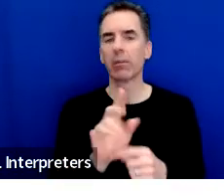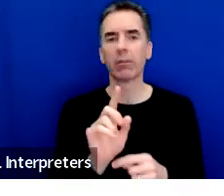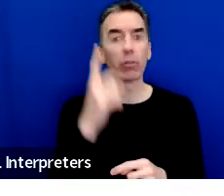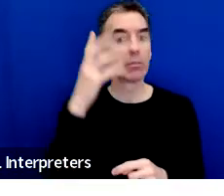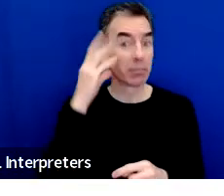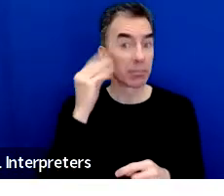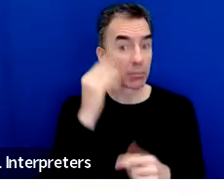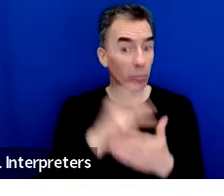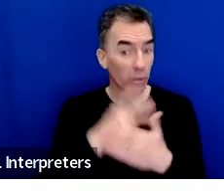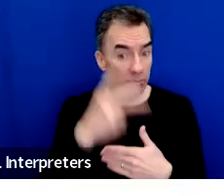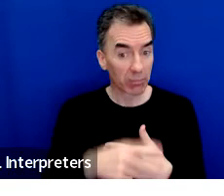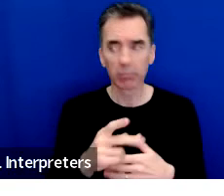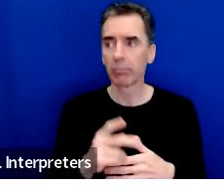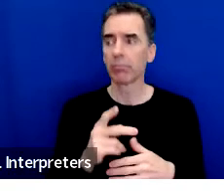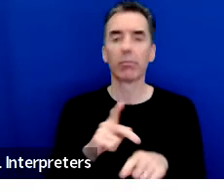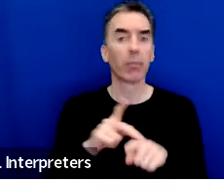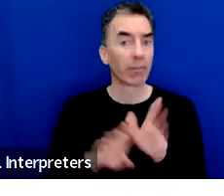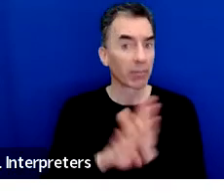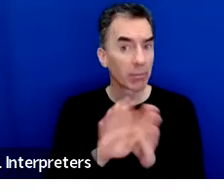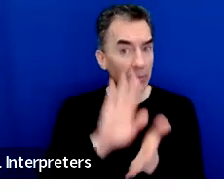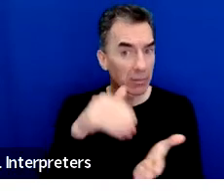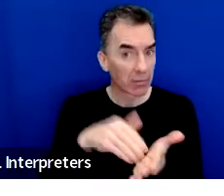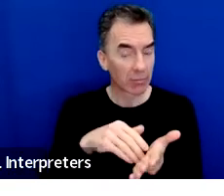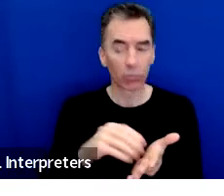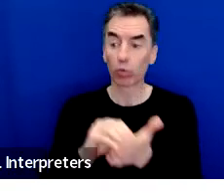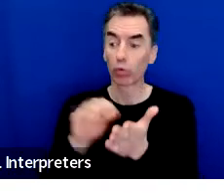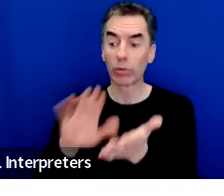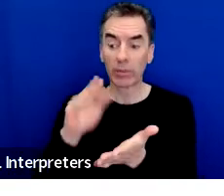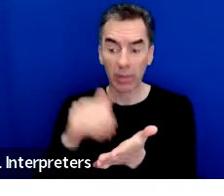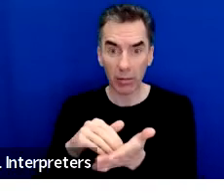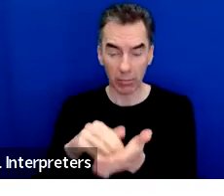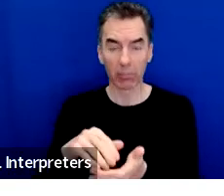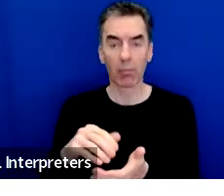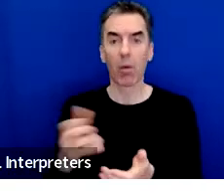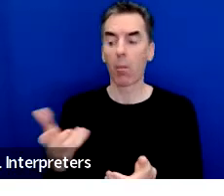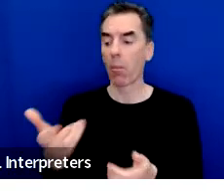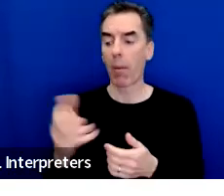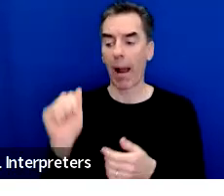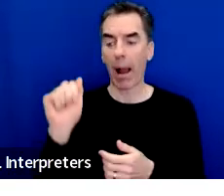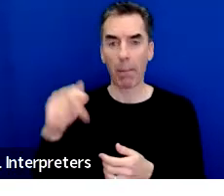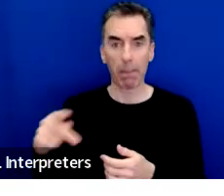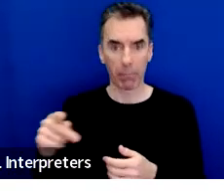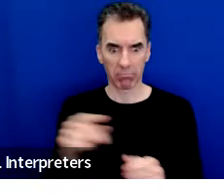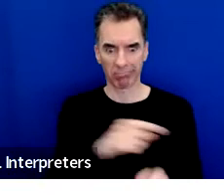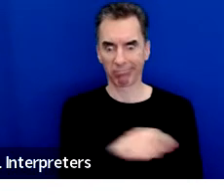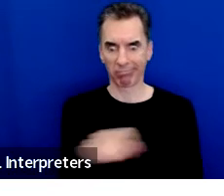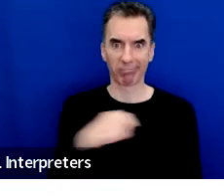professional development center, a student center and a mobile app. And my apologies,